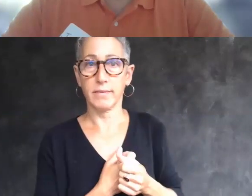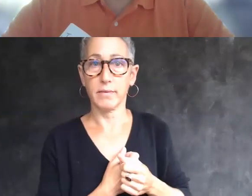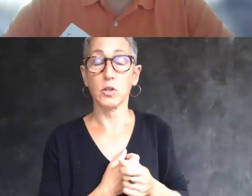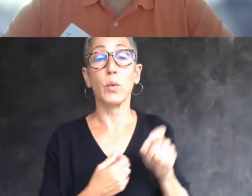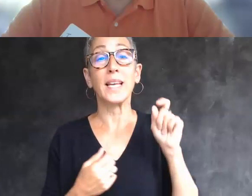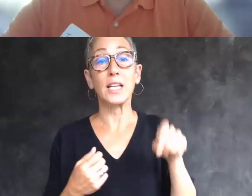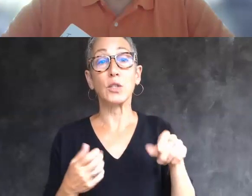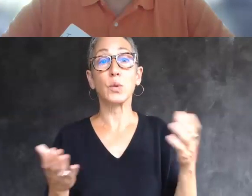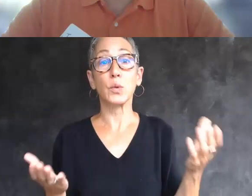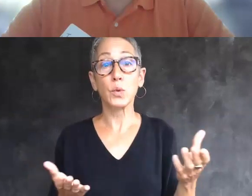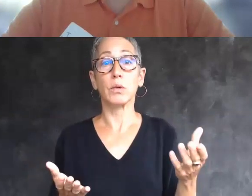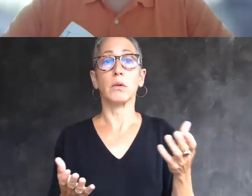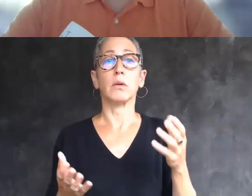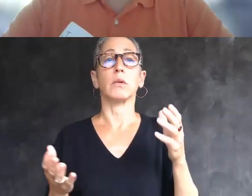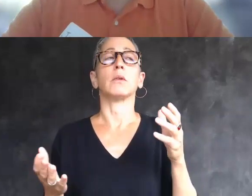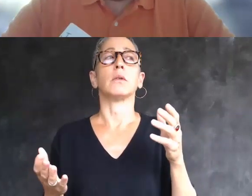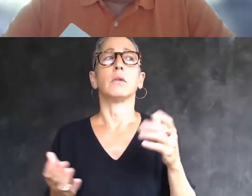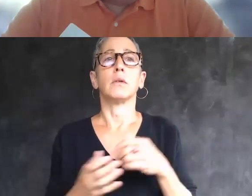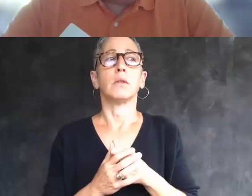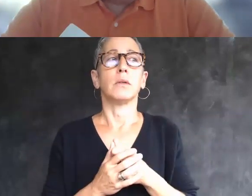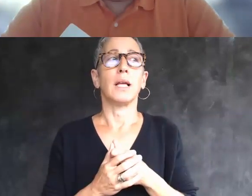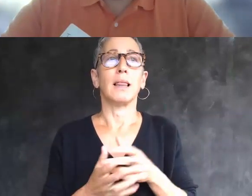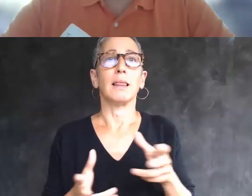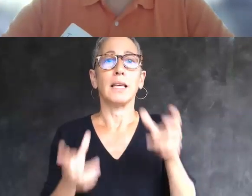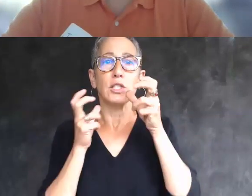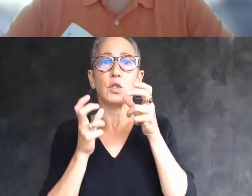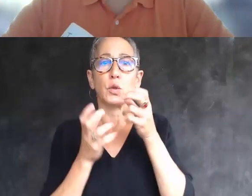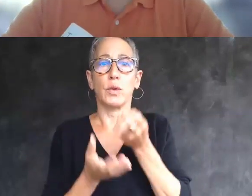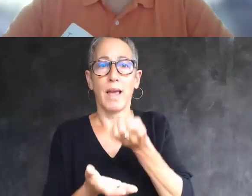and to listen to the evidence in a way that's different than what they have. So what I'm thinking about is the fact